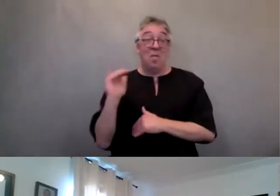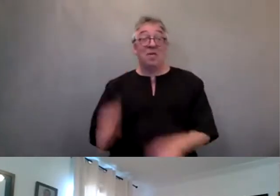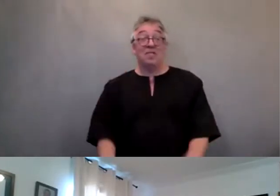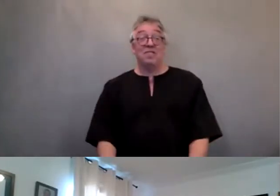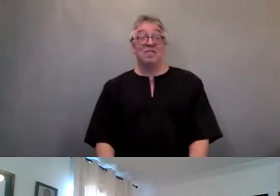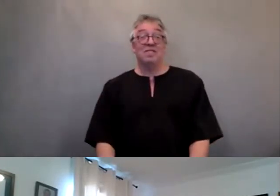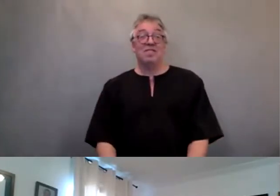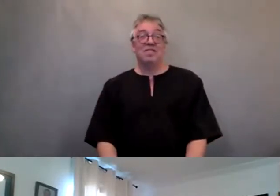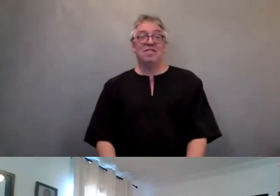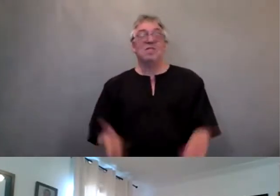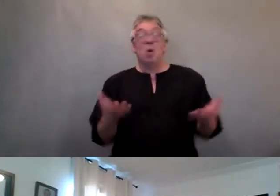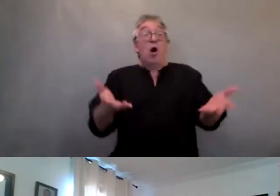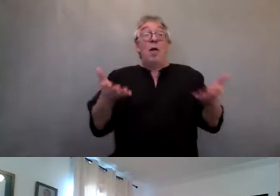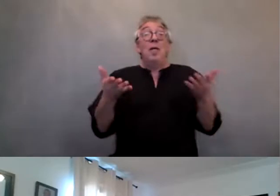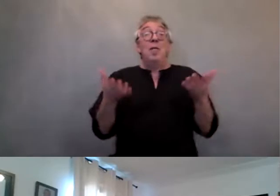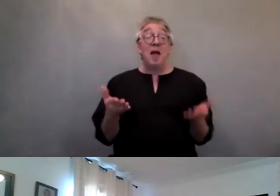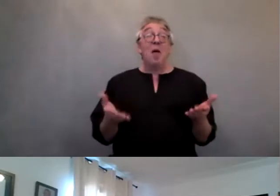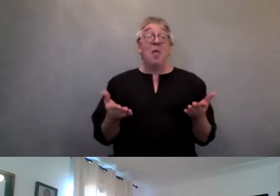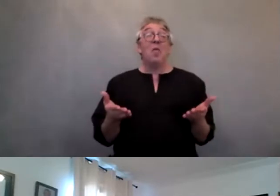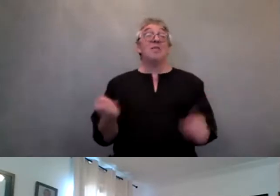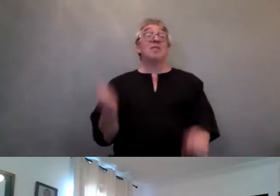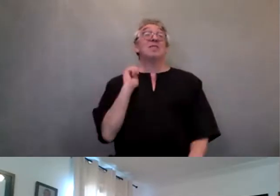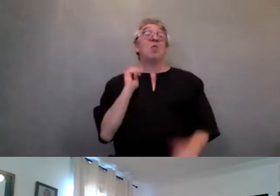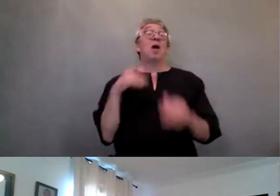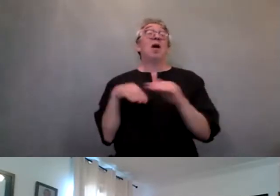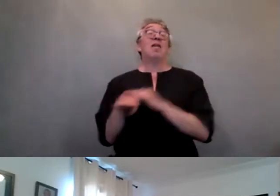and but I like to